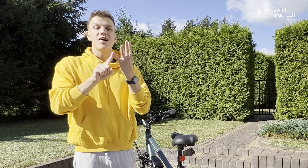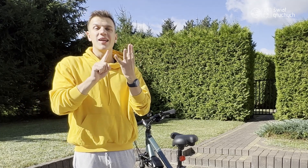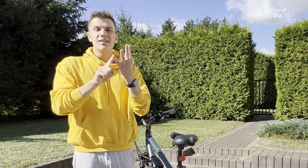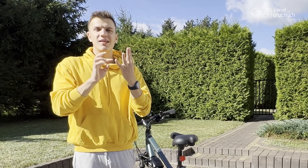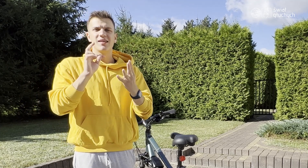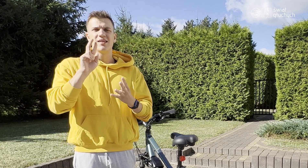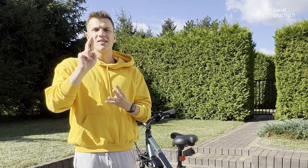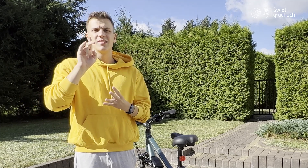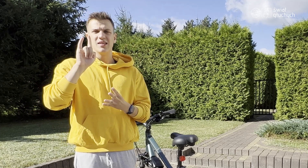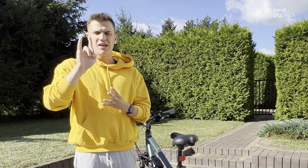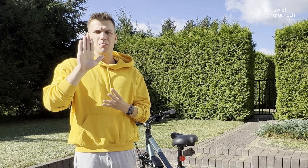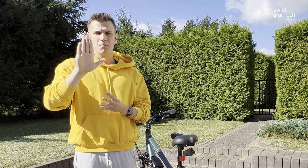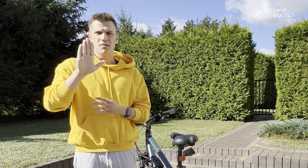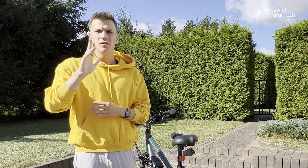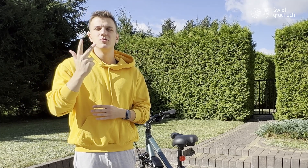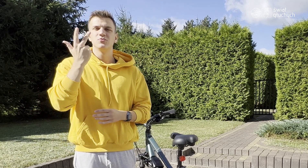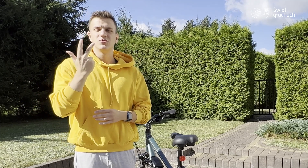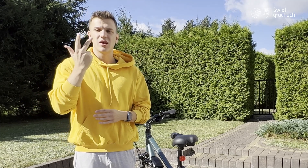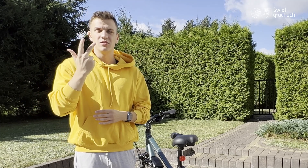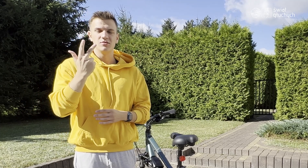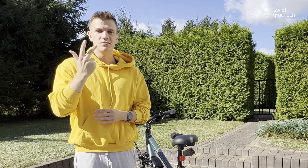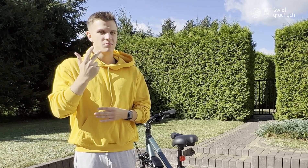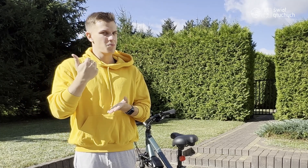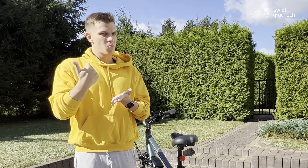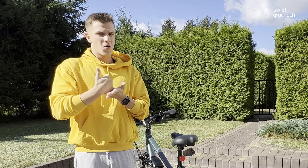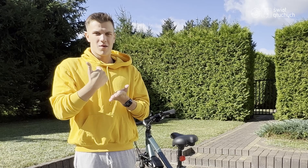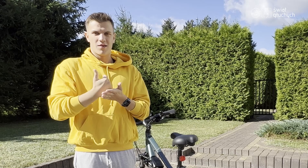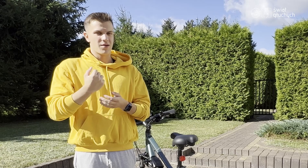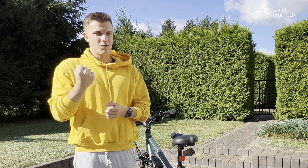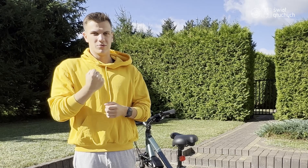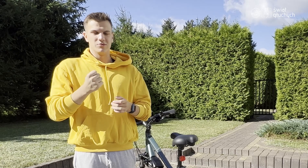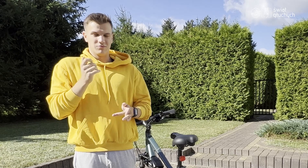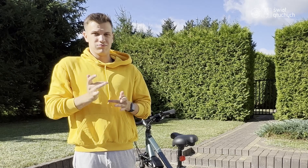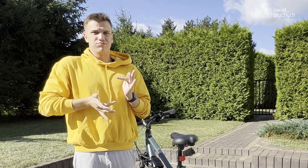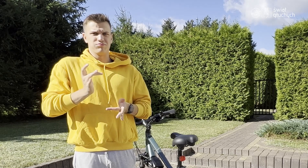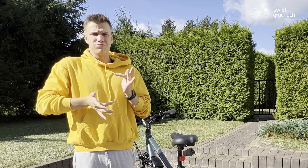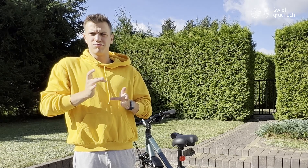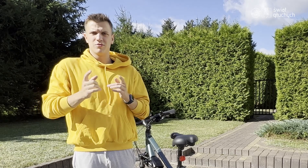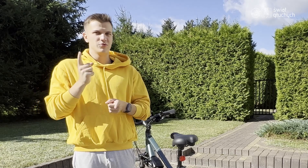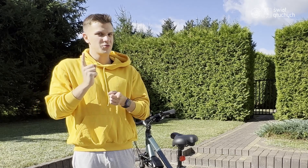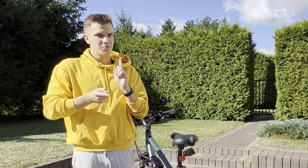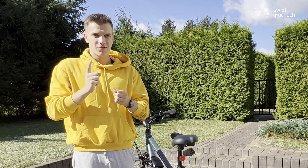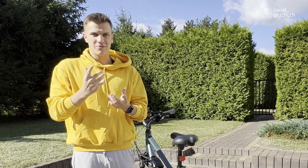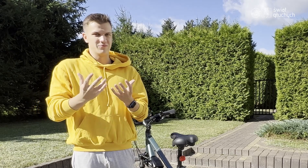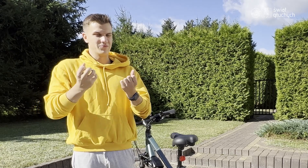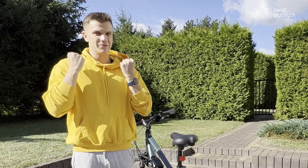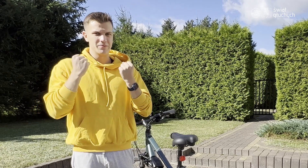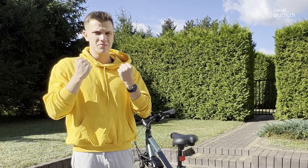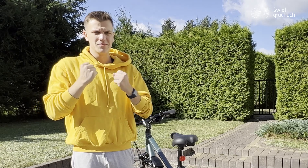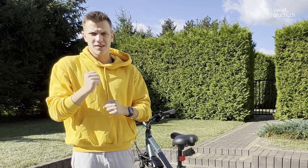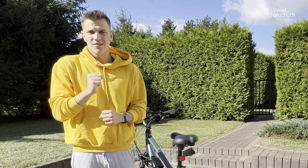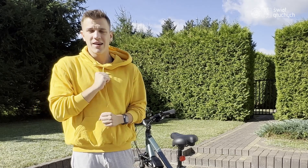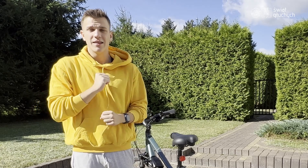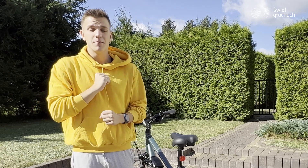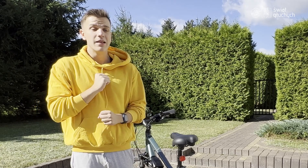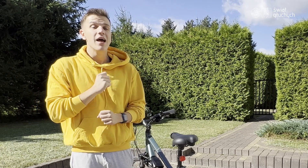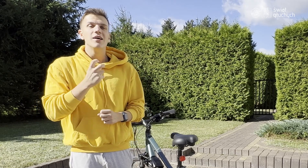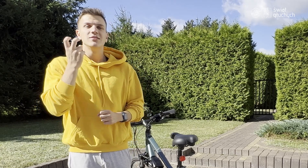Mode 4 - "Boost" assistance, feeling a lot of assistance.